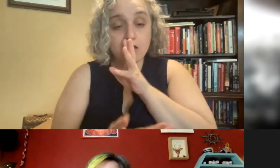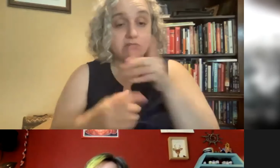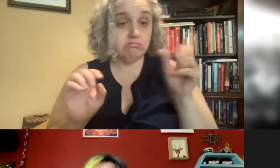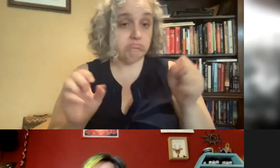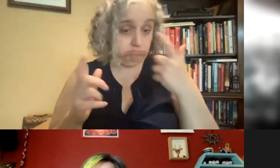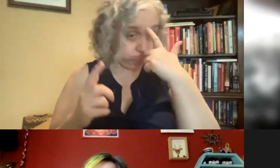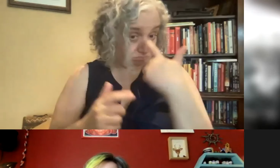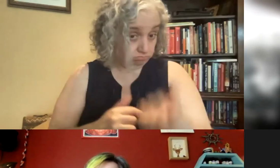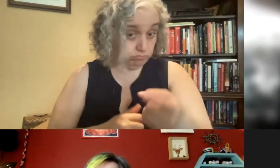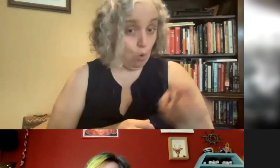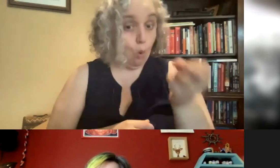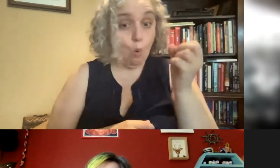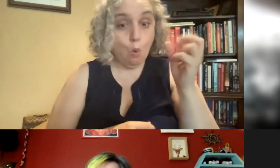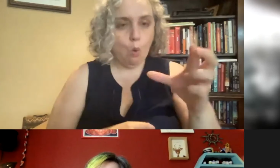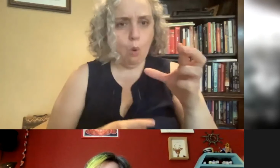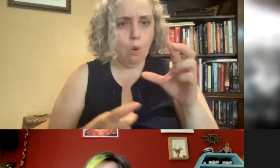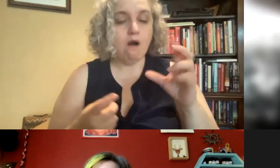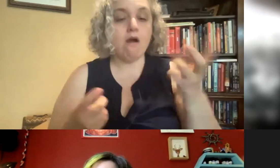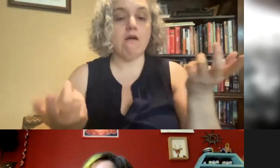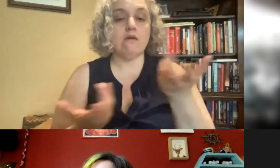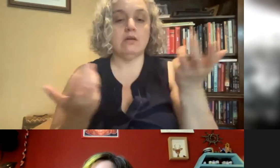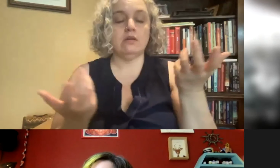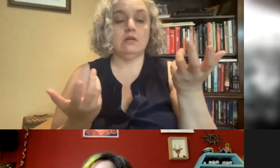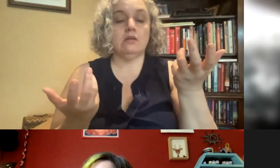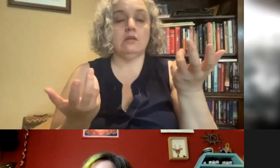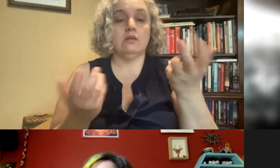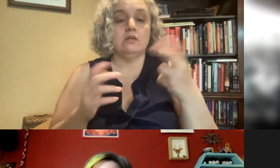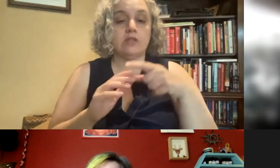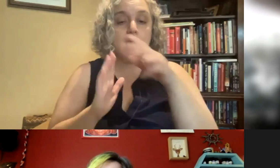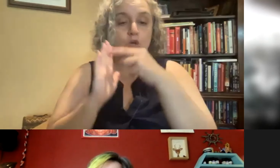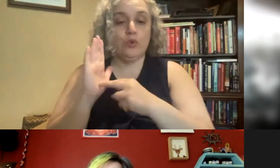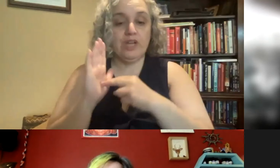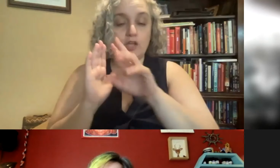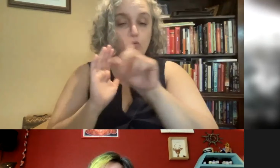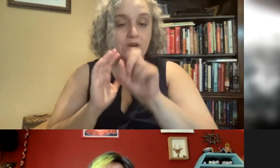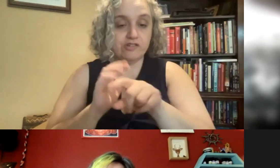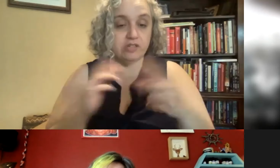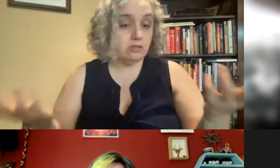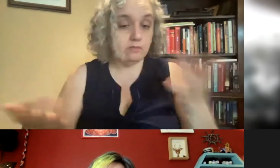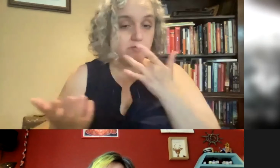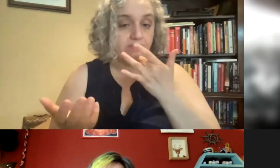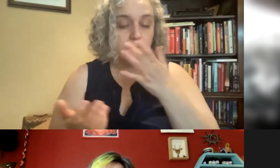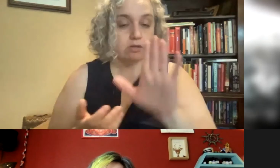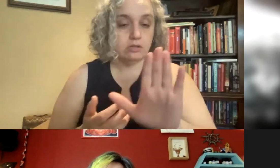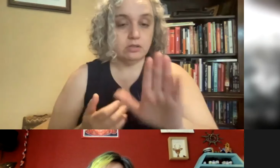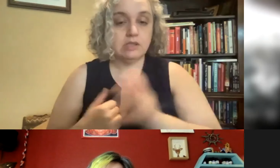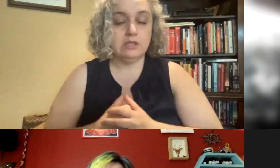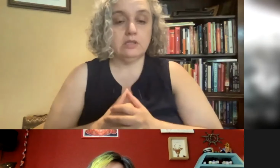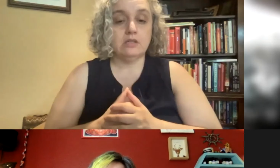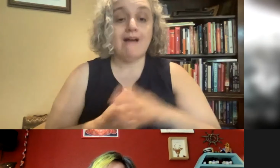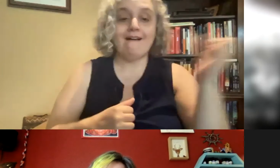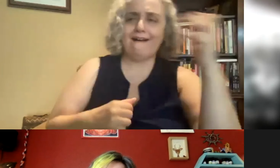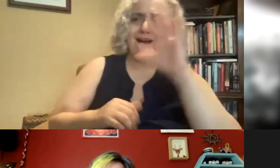or I can read one of your questions. John: Hey, can you hear me now?